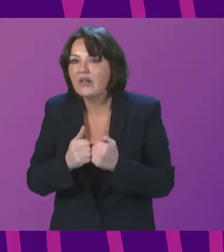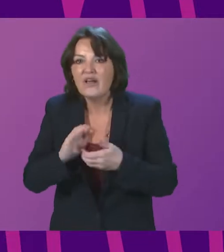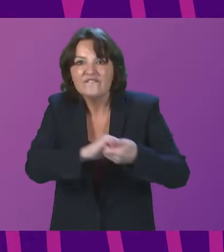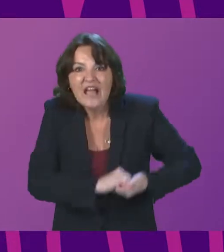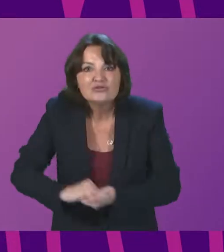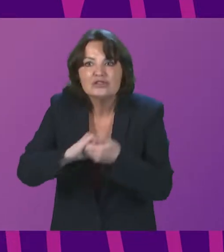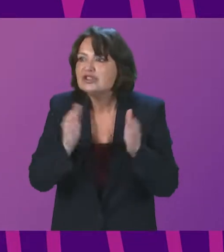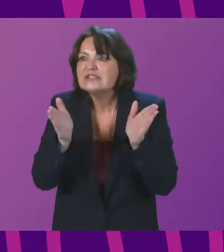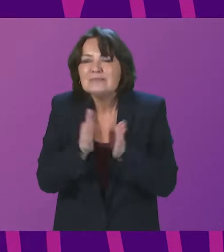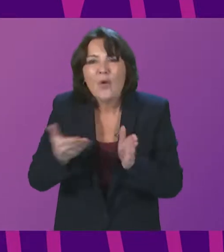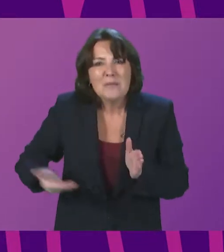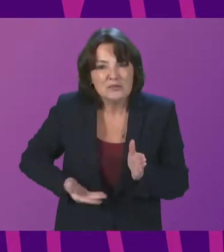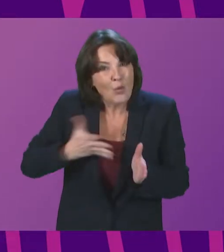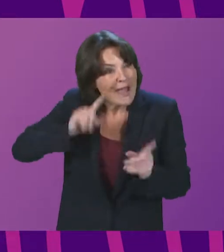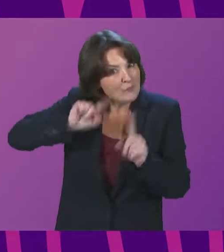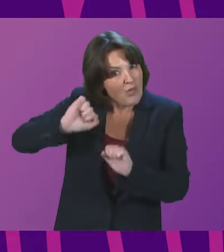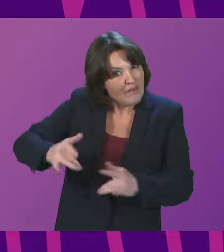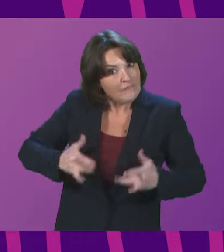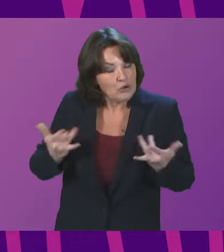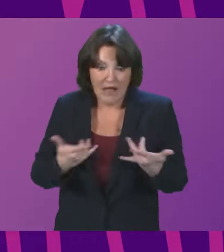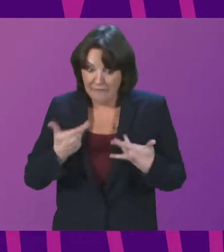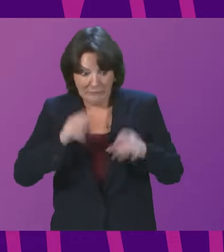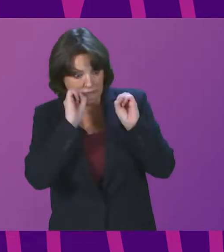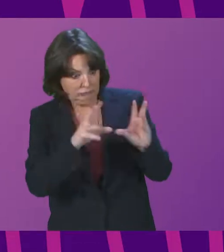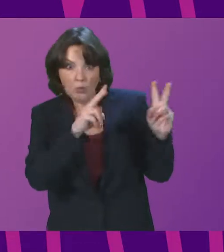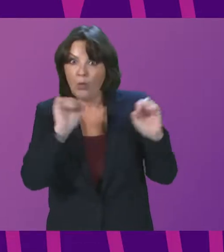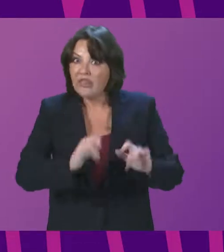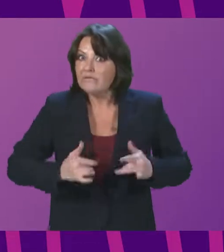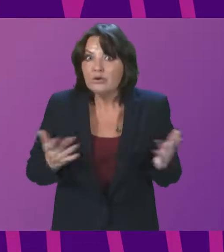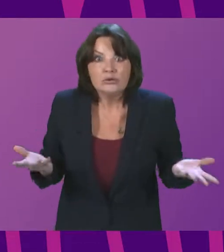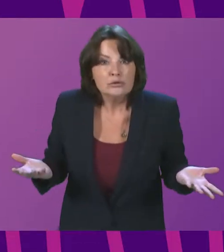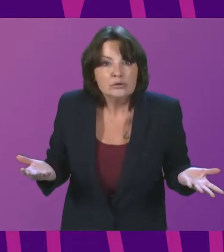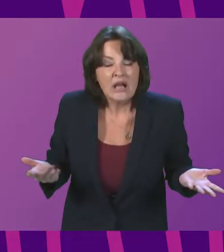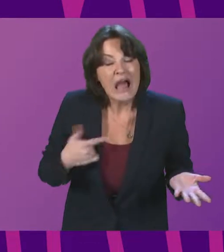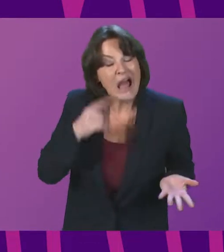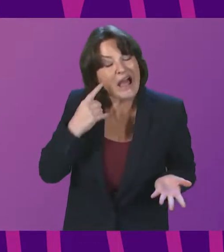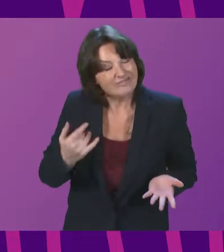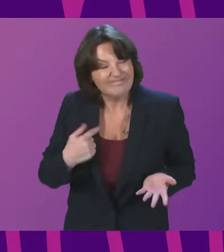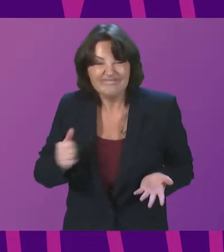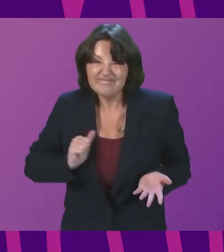I have set out their views on the economic strategy, and I suspect that they speak for